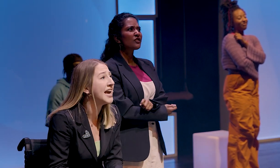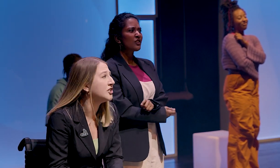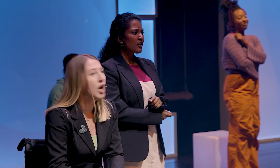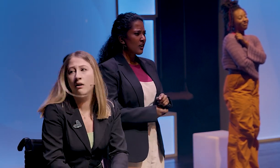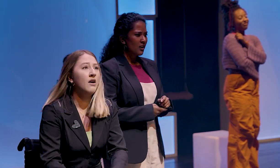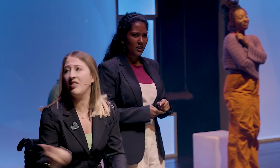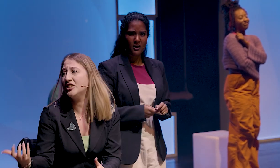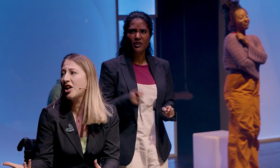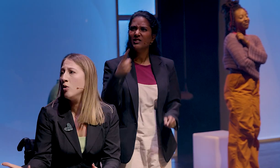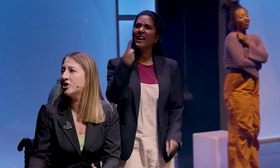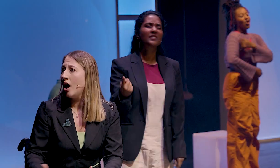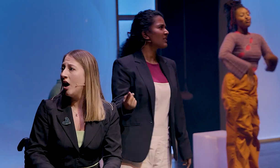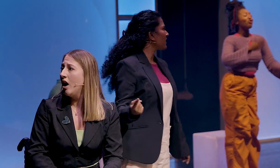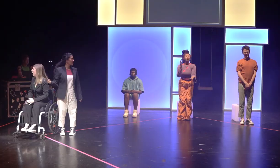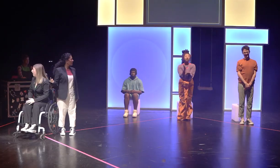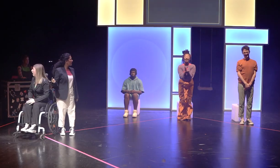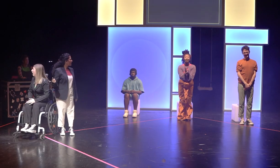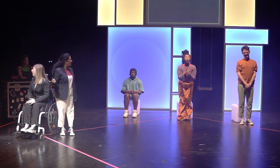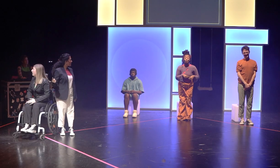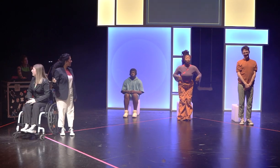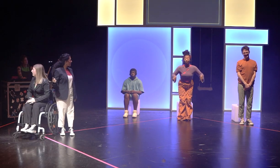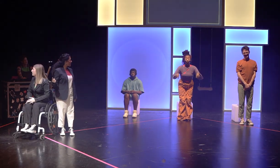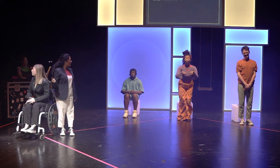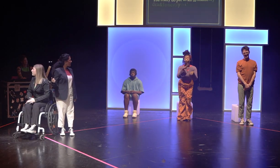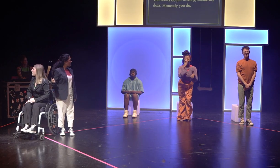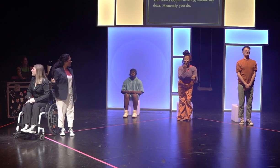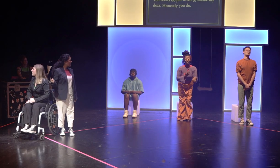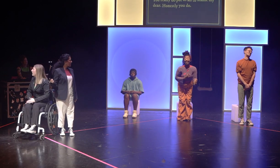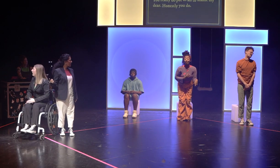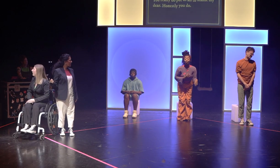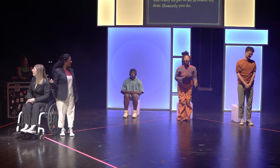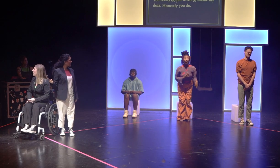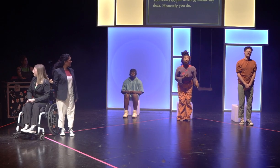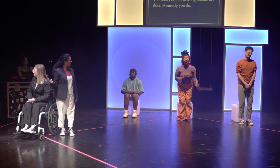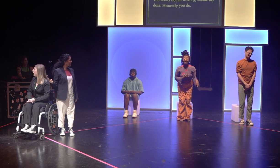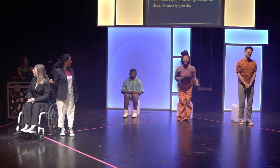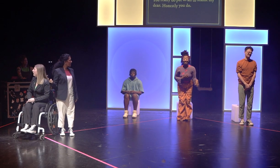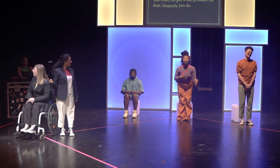And I cringe and notice me accent change. And then she goes: - You really do put us all to shame, honestly, you do.